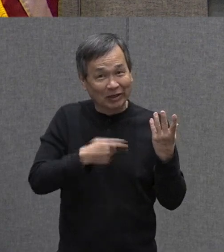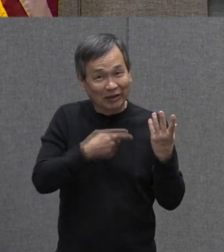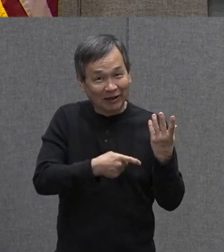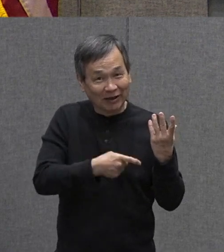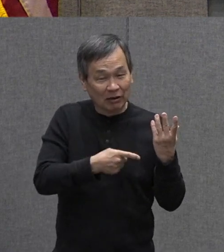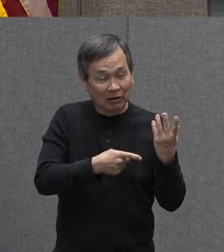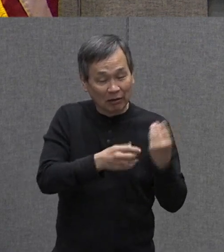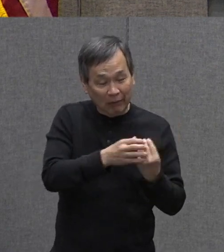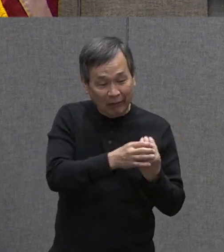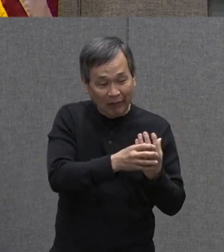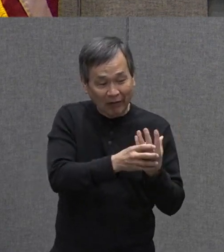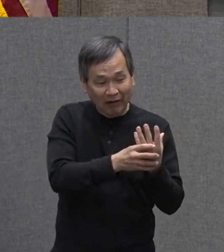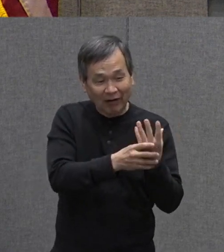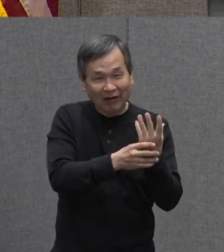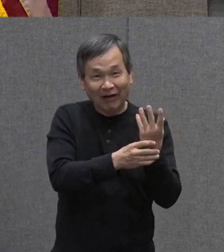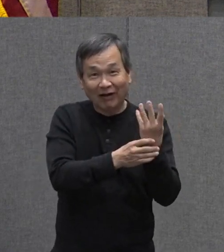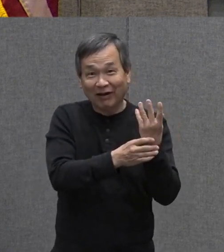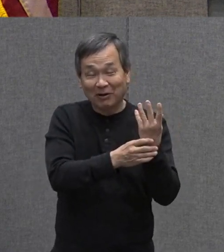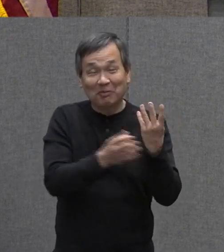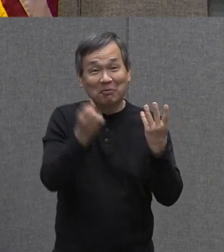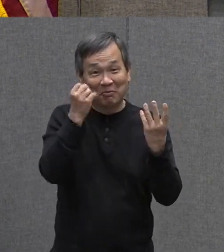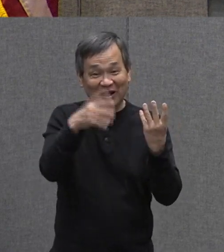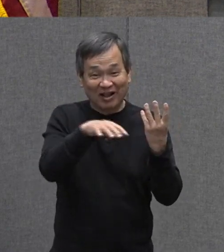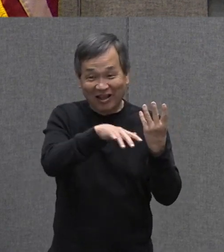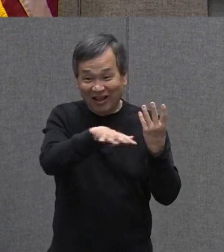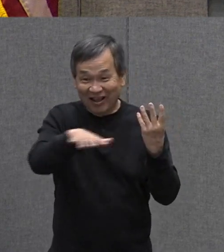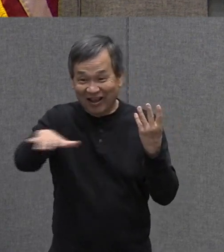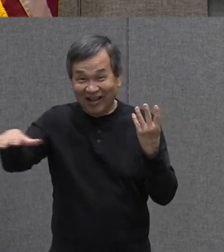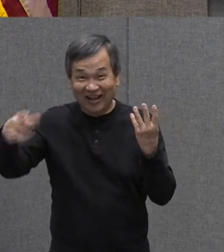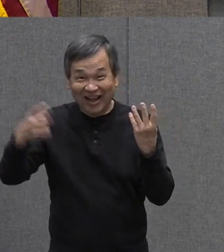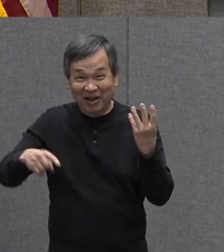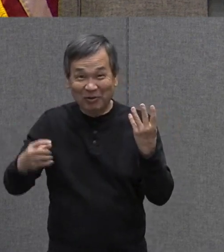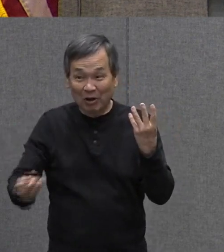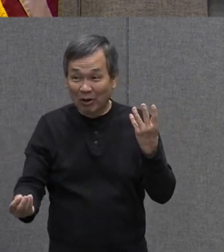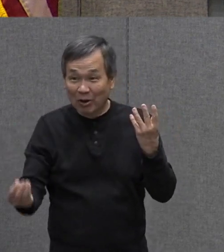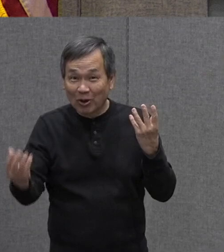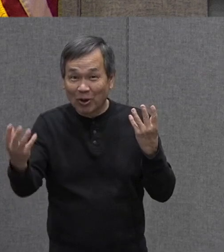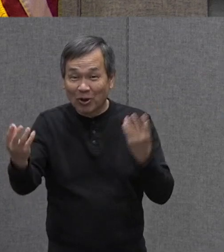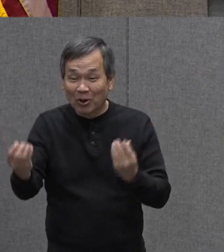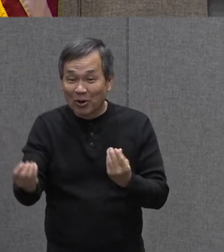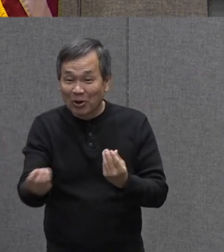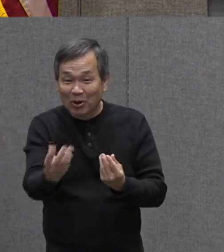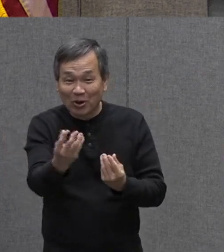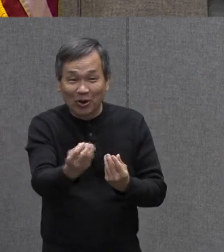Well, lots of things begin to grow, and then we get eat them.